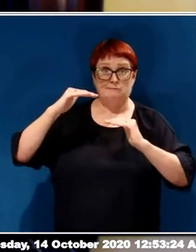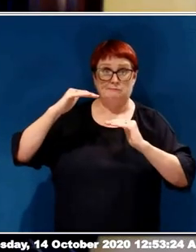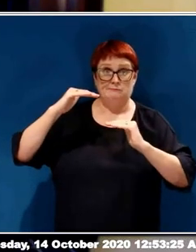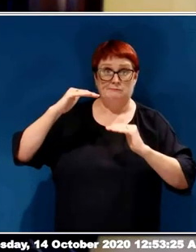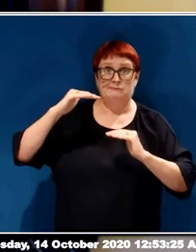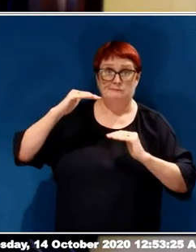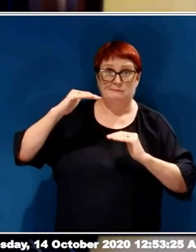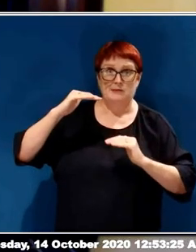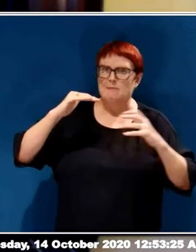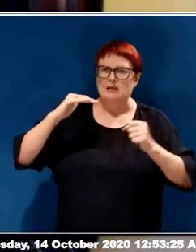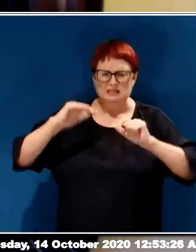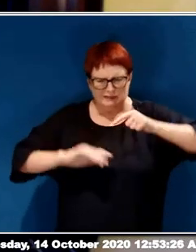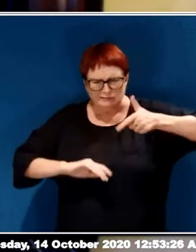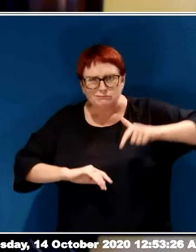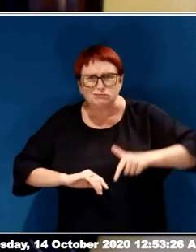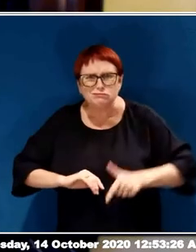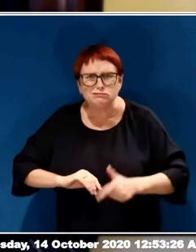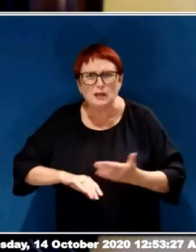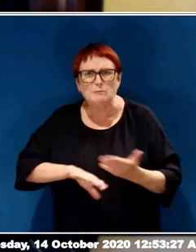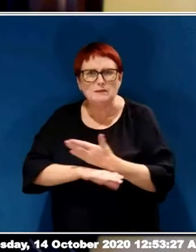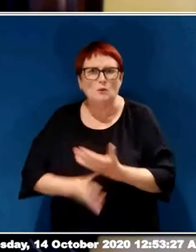determine their access to adjustments.